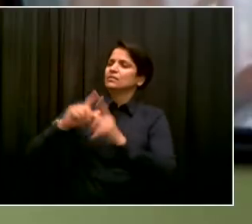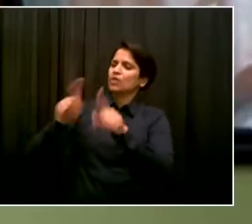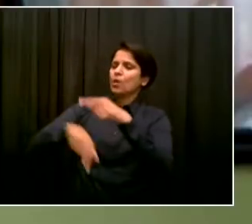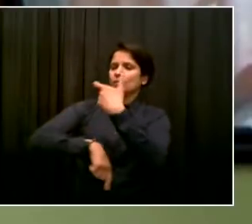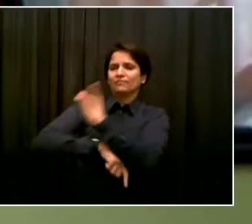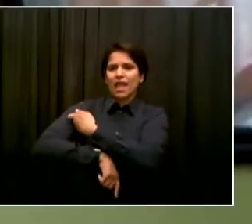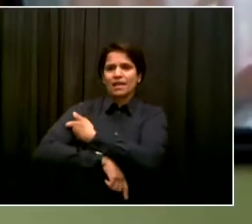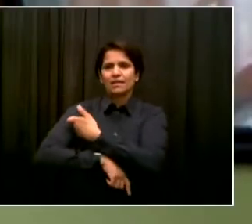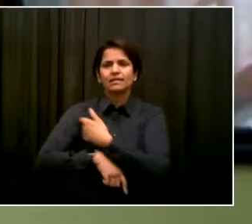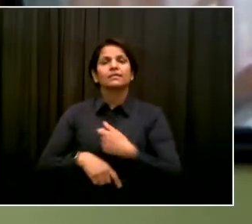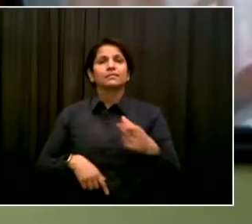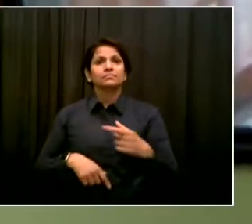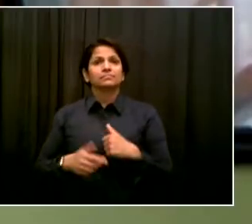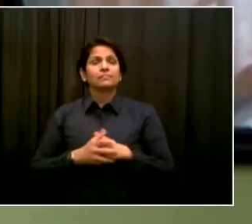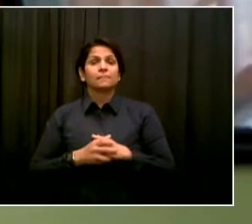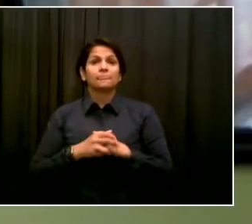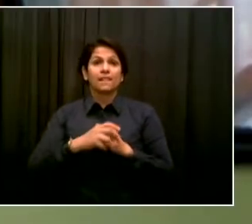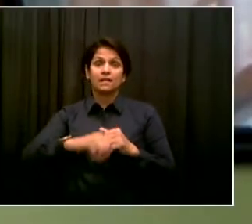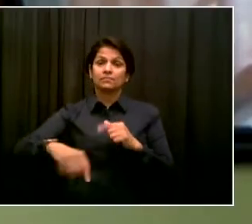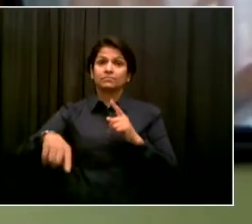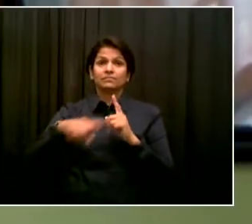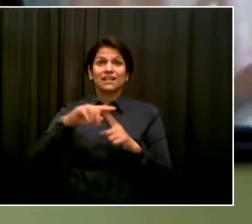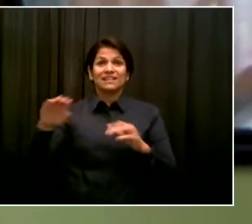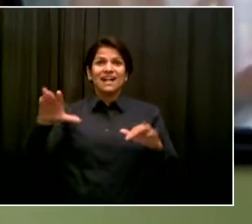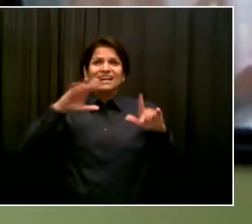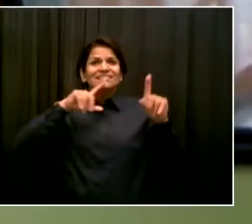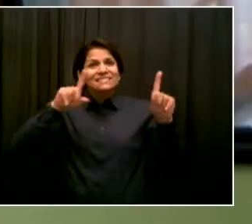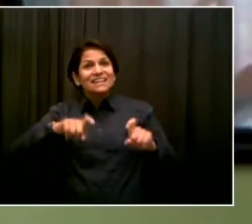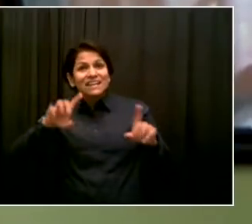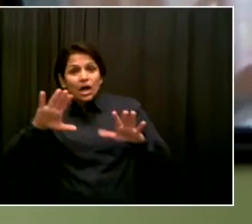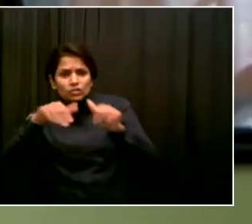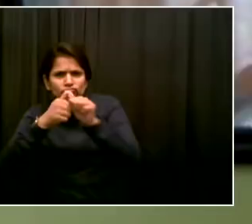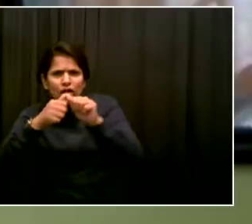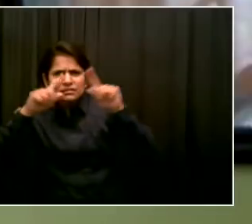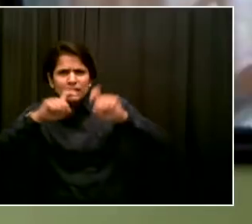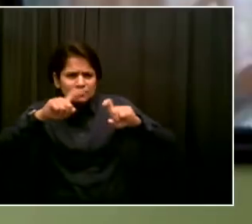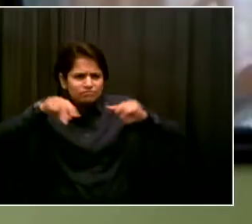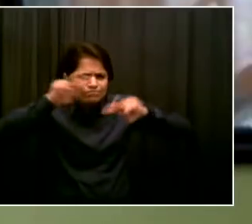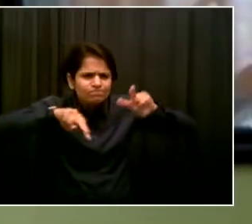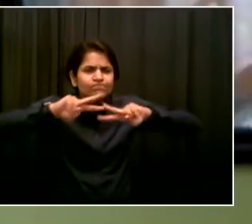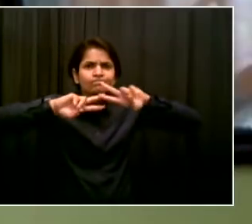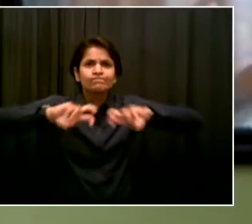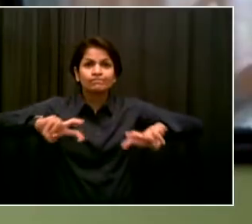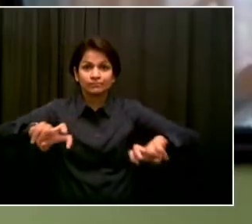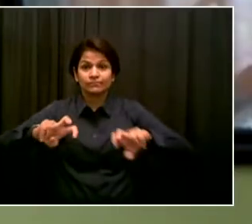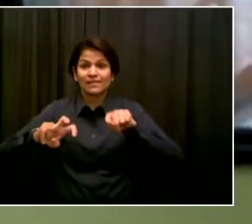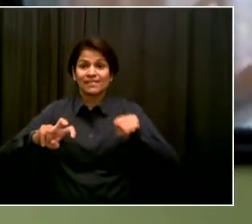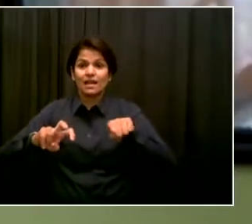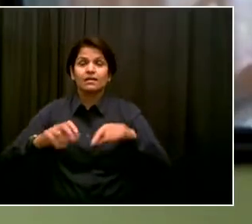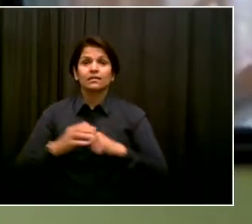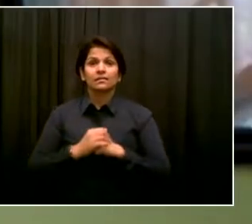SO WE ARE OPTIMISTIC IF WE CONTINUE ALL OF THESE THINGS, INDIVIDUAL MEASURES, WE CONTINUE